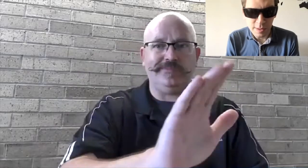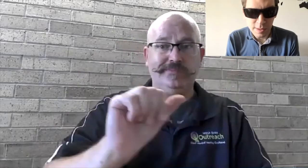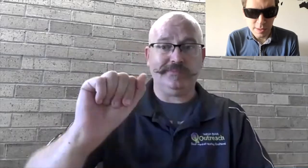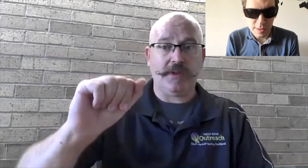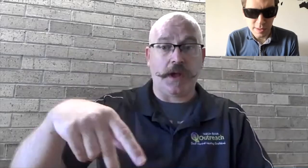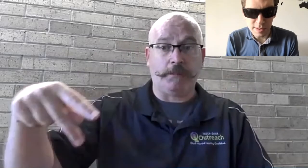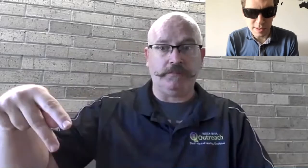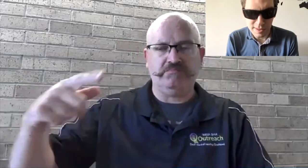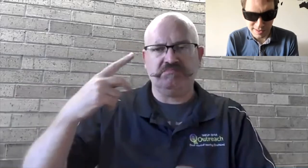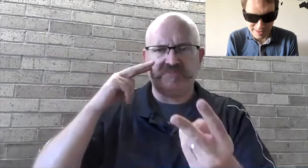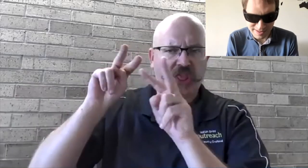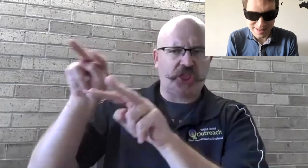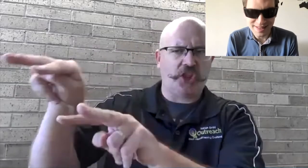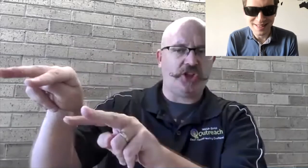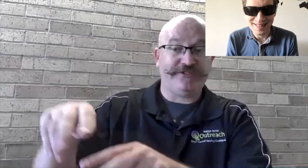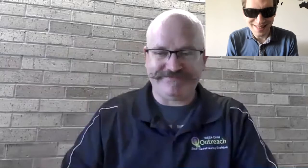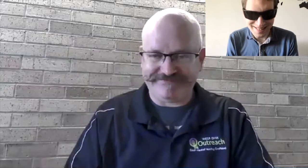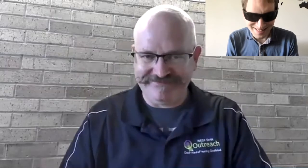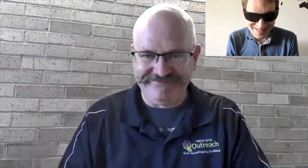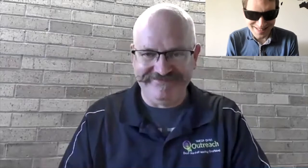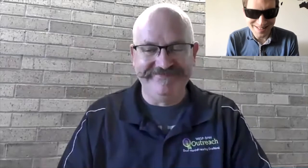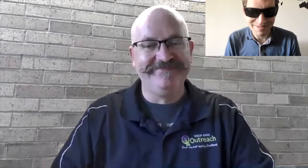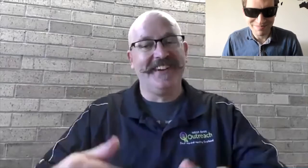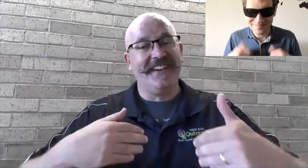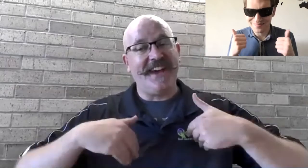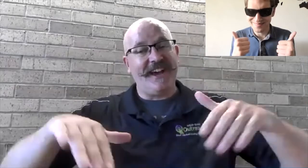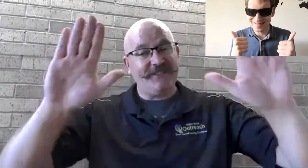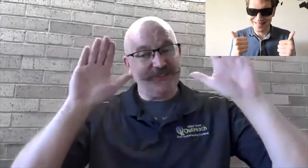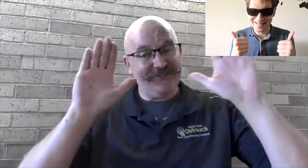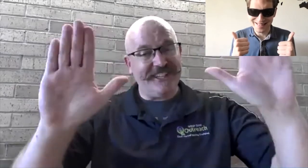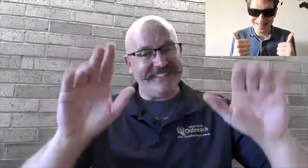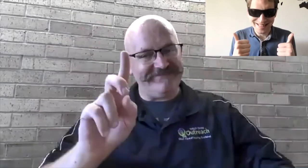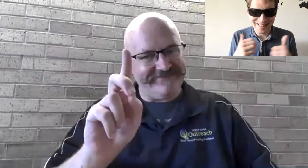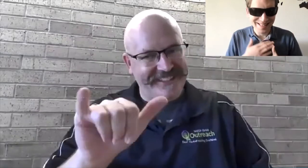(Scott) Once we're done with this video, I'll make sure that we get it to you so you can put it on your app if you'd like. (Jason) Awesome.